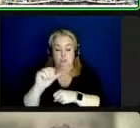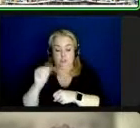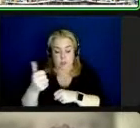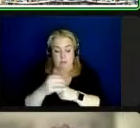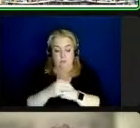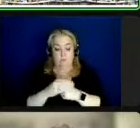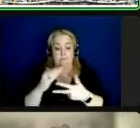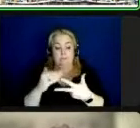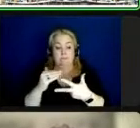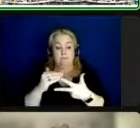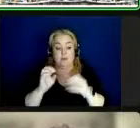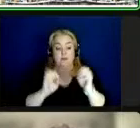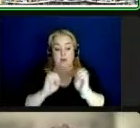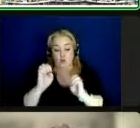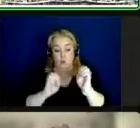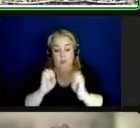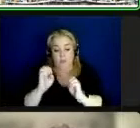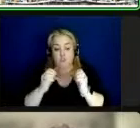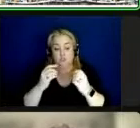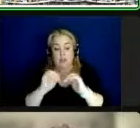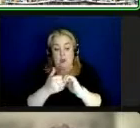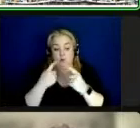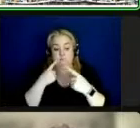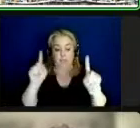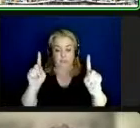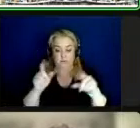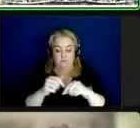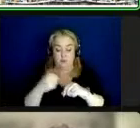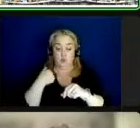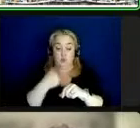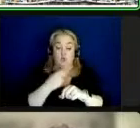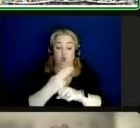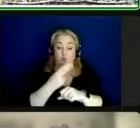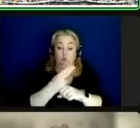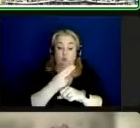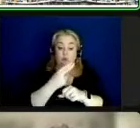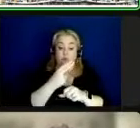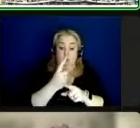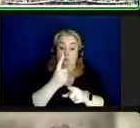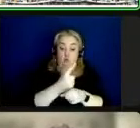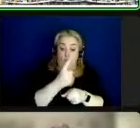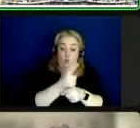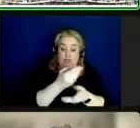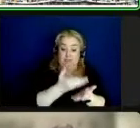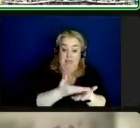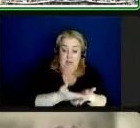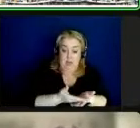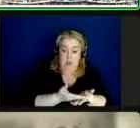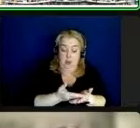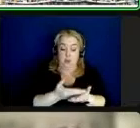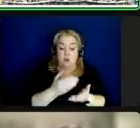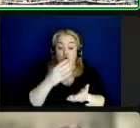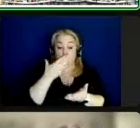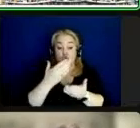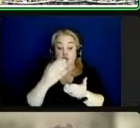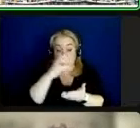ONE CAN TURN INTO A MUCH LARGER PROBLEM IF YOU'RE 10. SECOND, WE DO AN EVALUATION OF